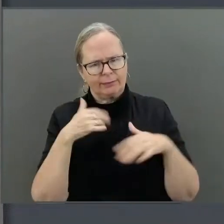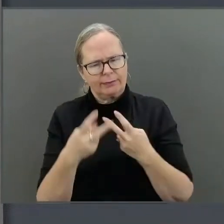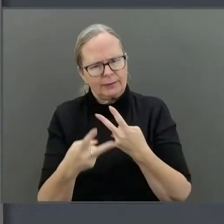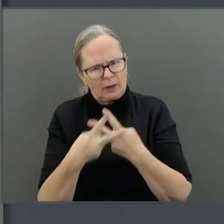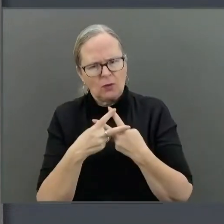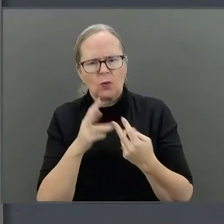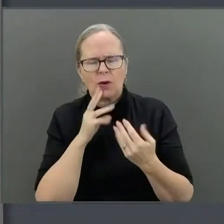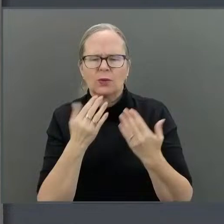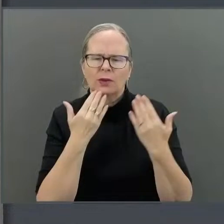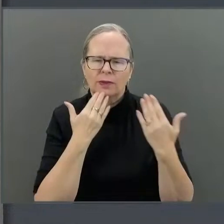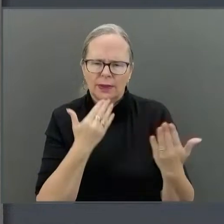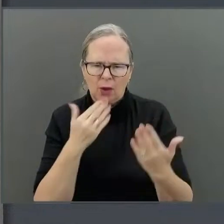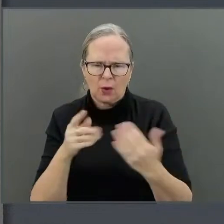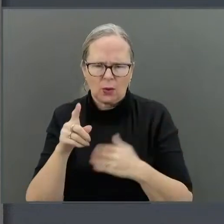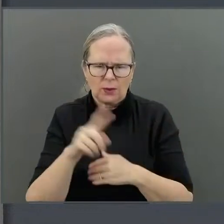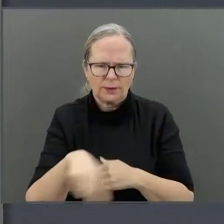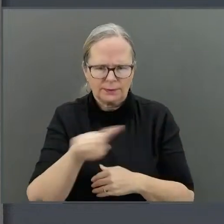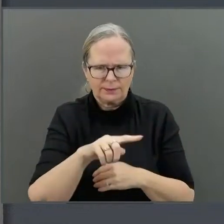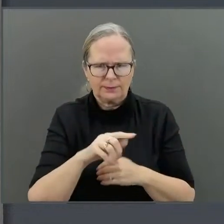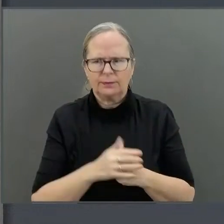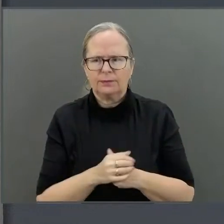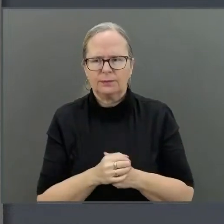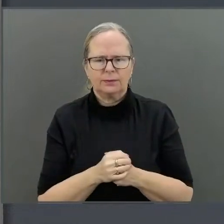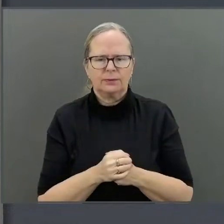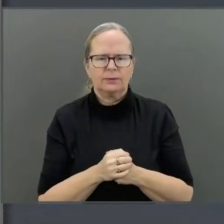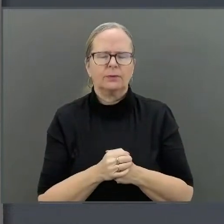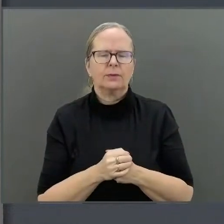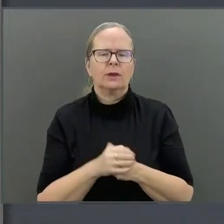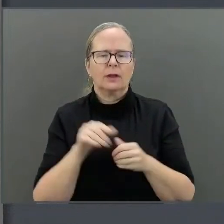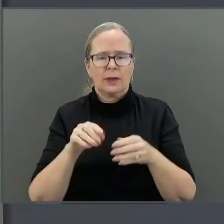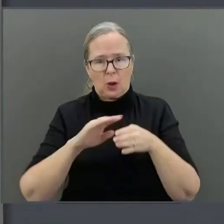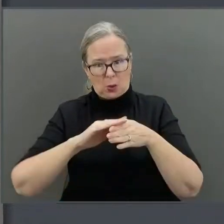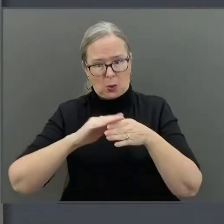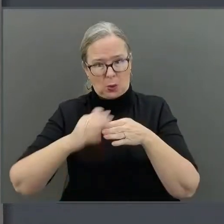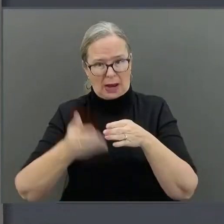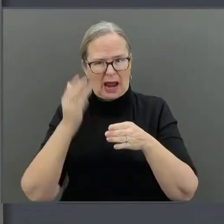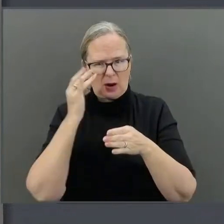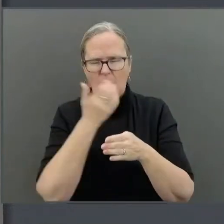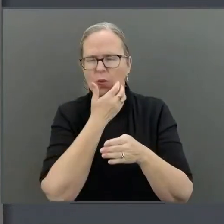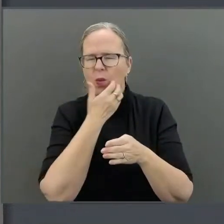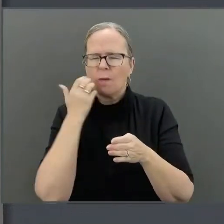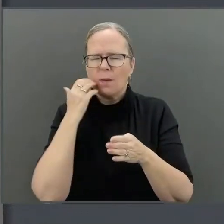so it's a good time time to think about ways that you can stay cool and save water you might want to